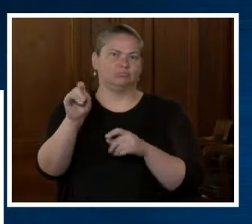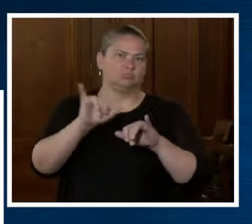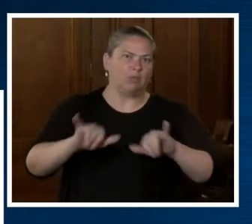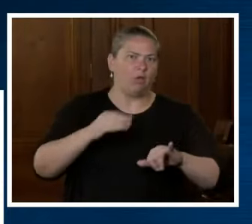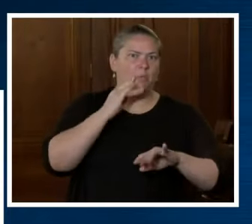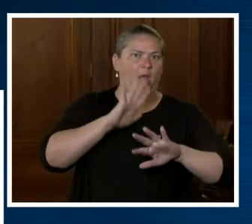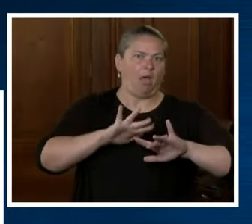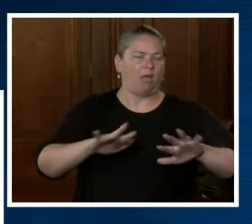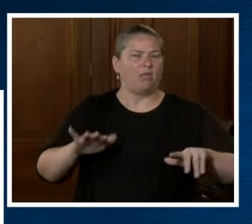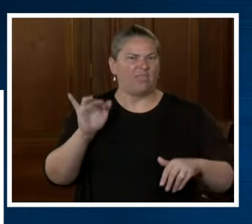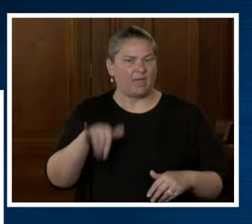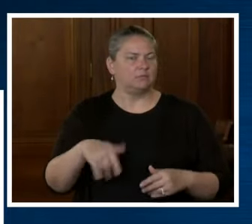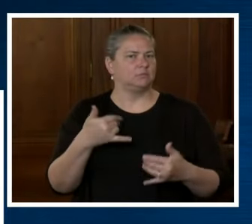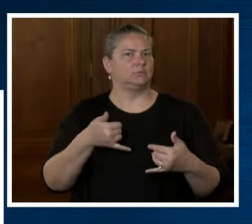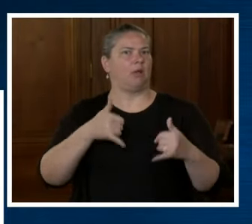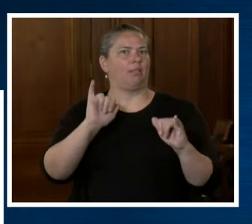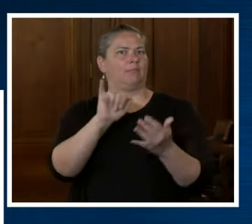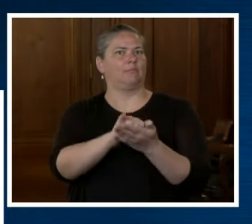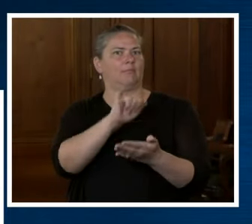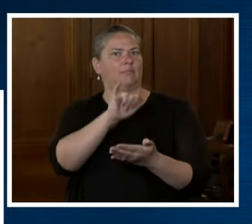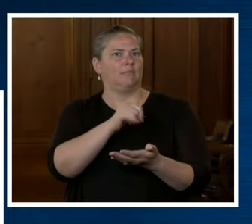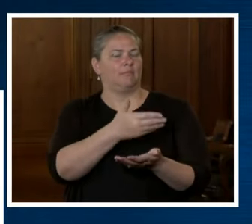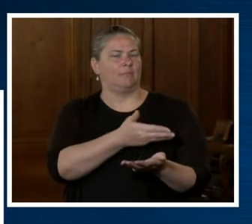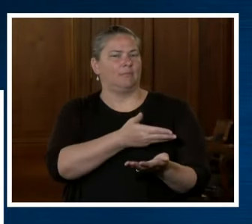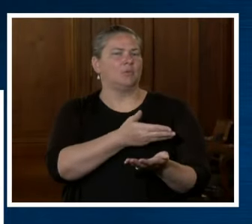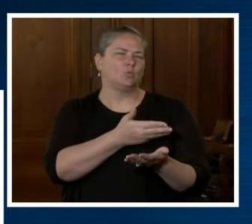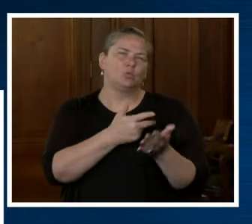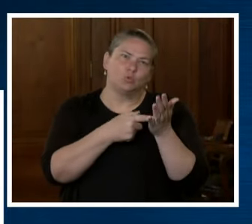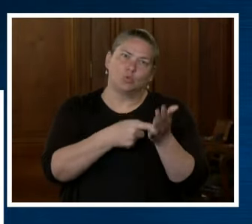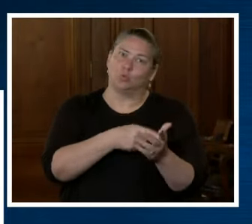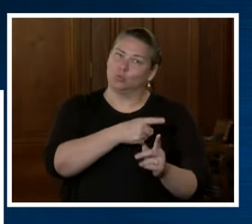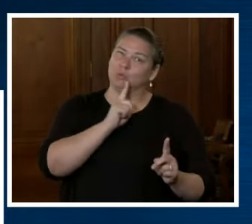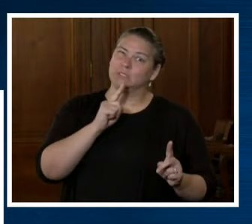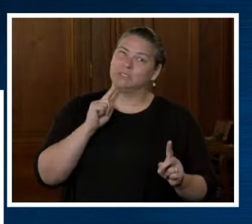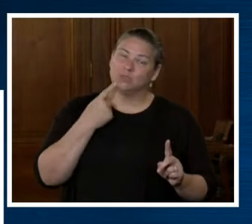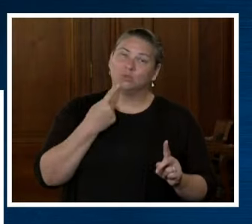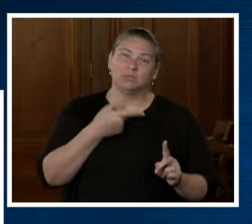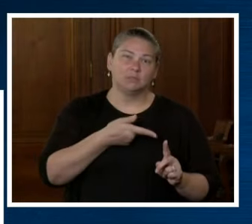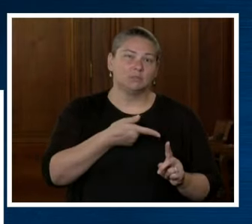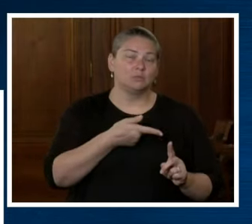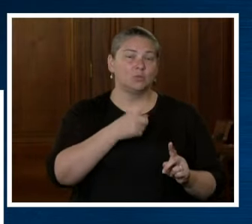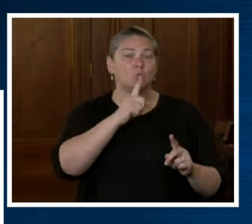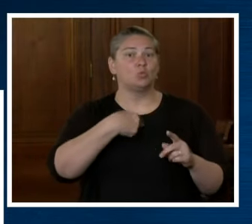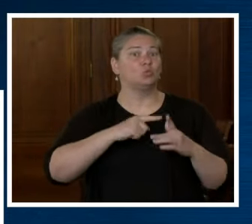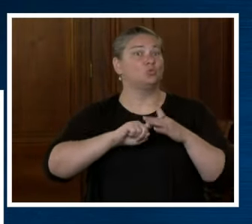HIT IN WASHINGTON STATE SHOWED WHAT THIS COULD DO AND WHAT WE